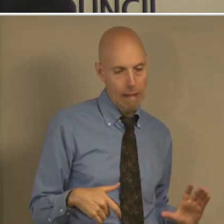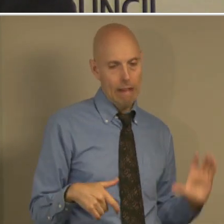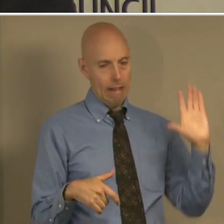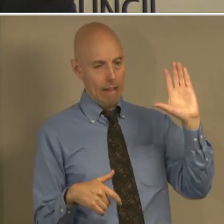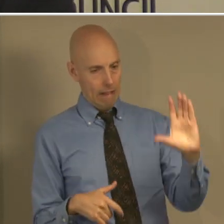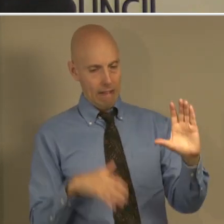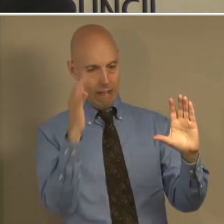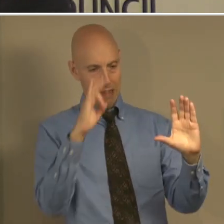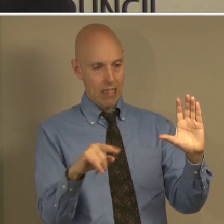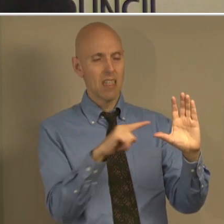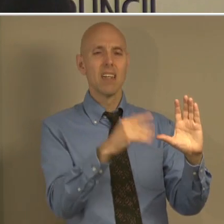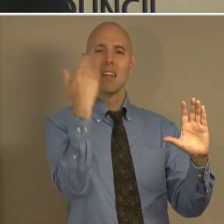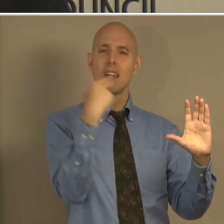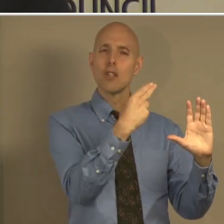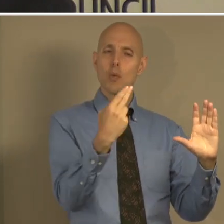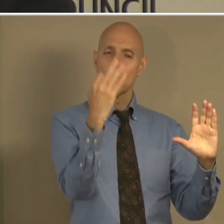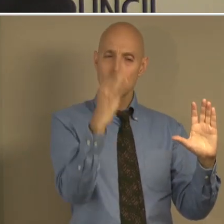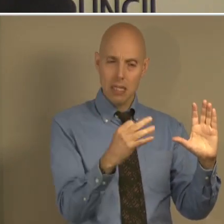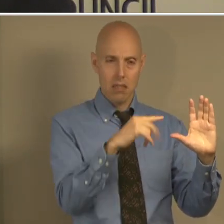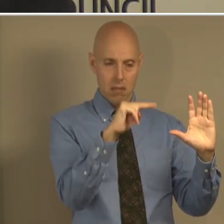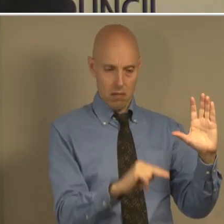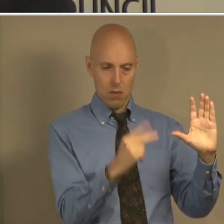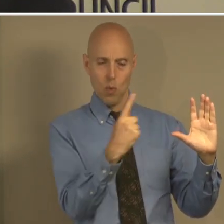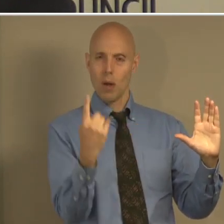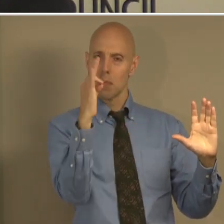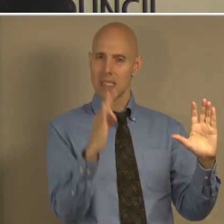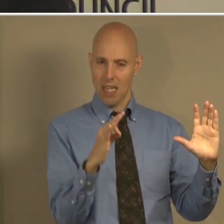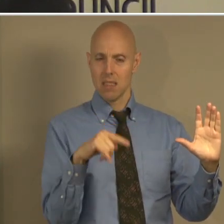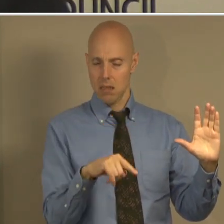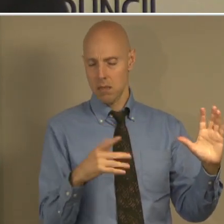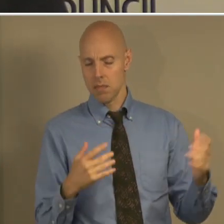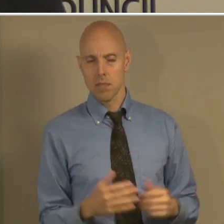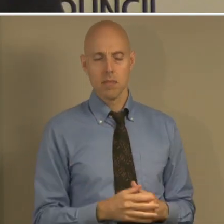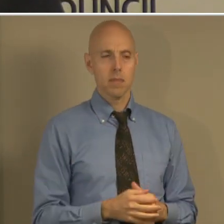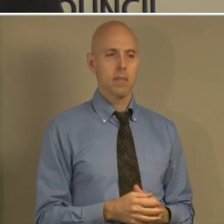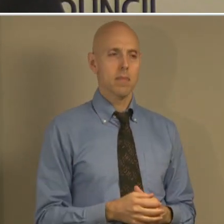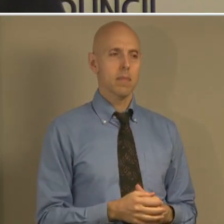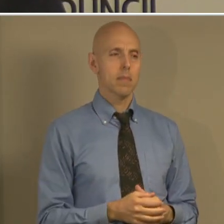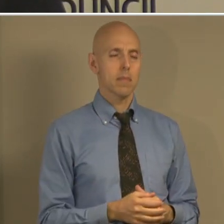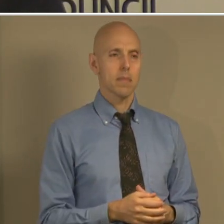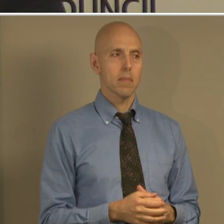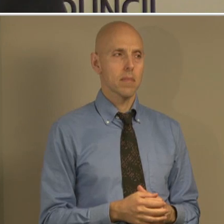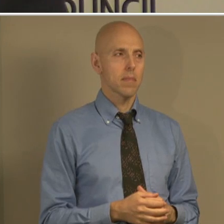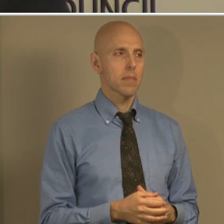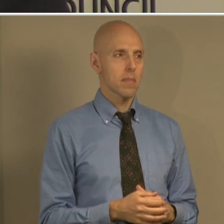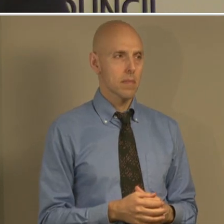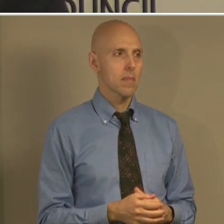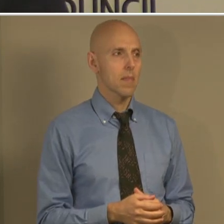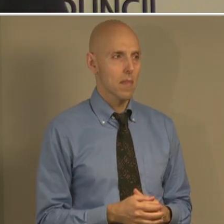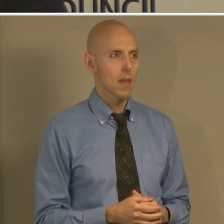It's gone down from 22% to 21% as a result of this exercise. Let's talk briefly about geography.